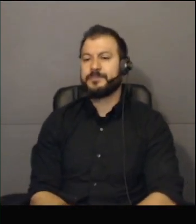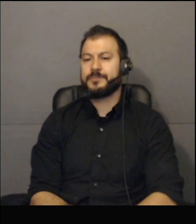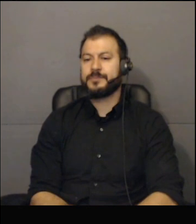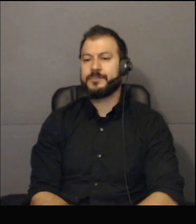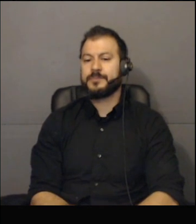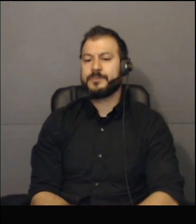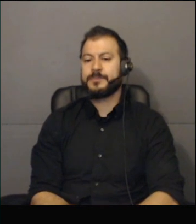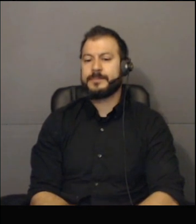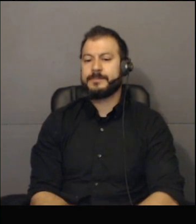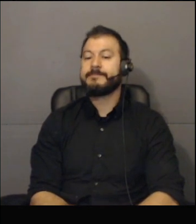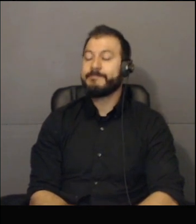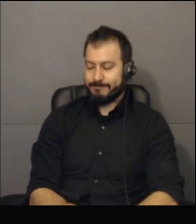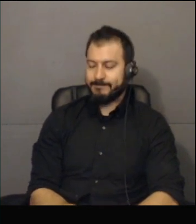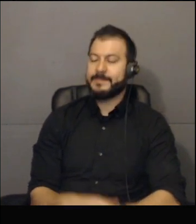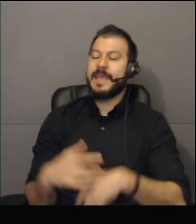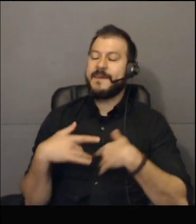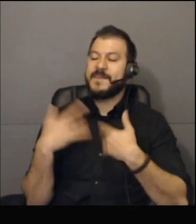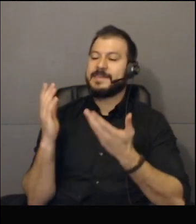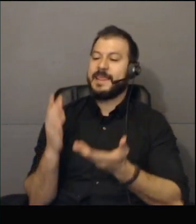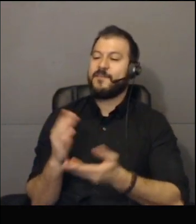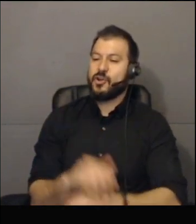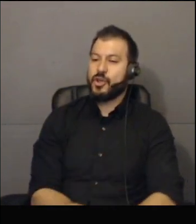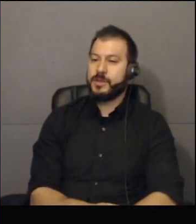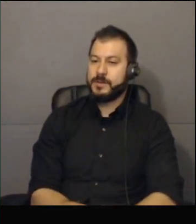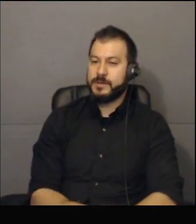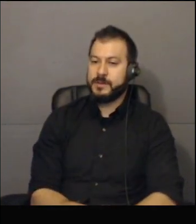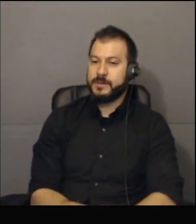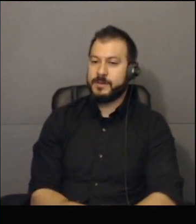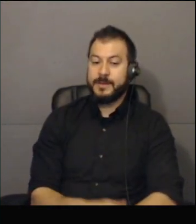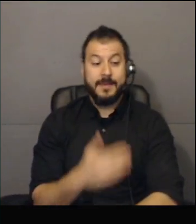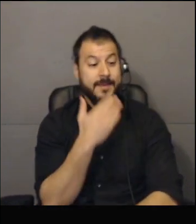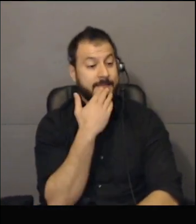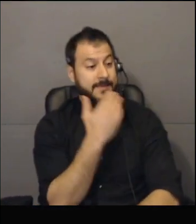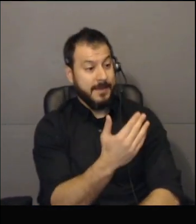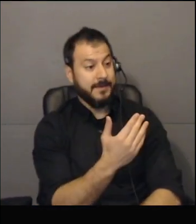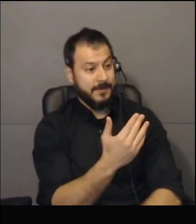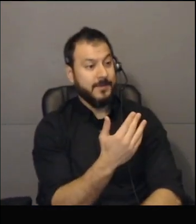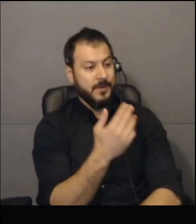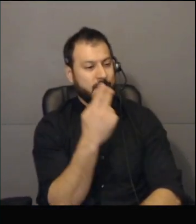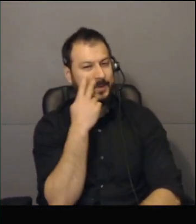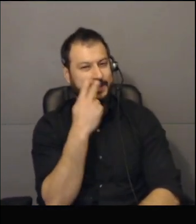Event delivered thank you. We see here in the logs that they make a.